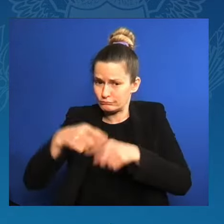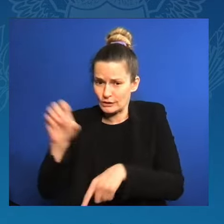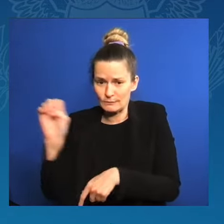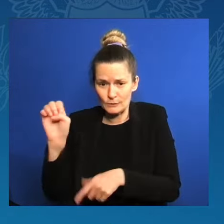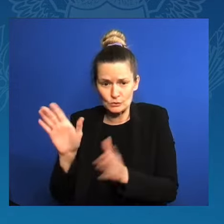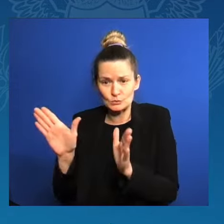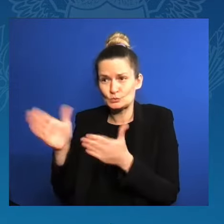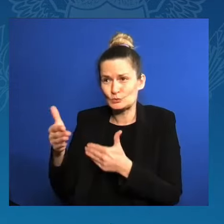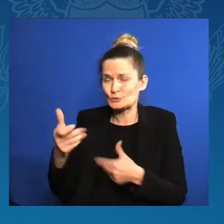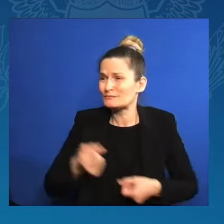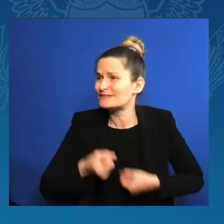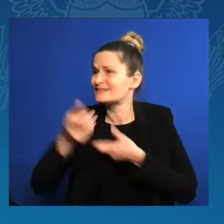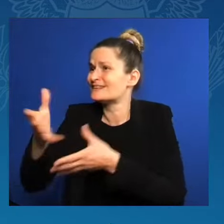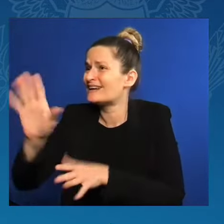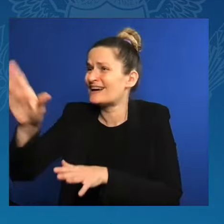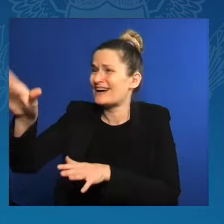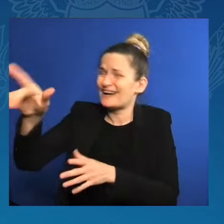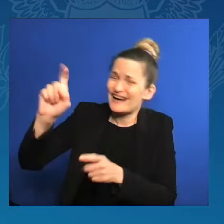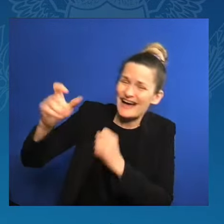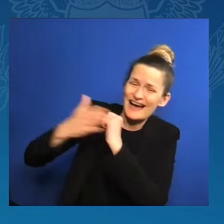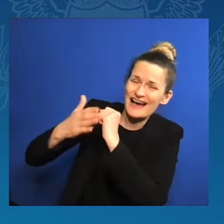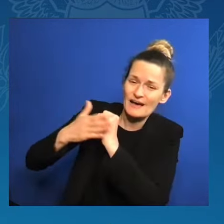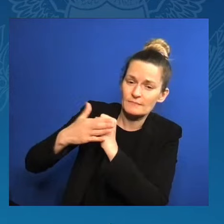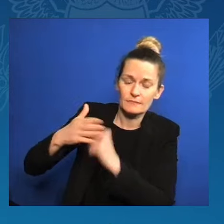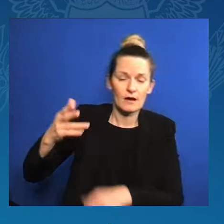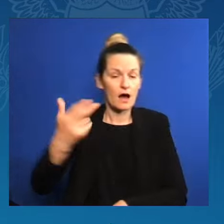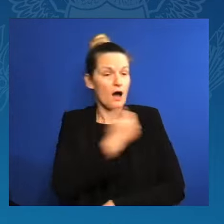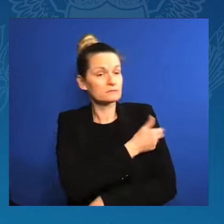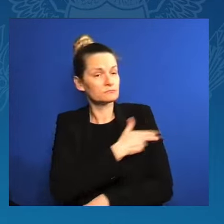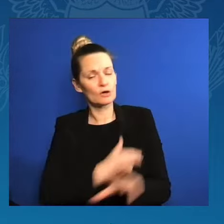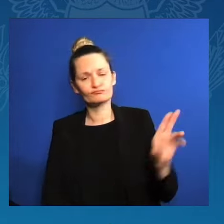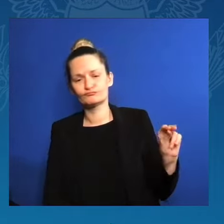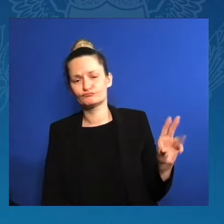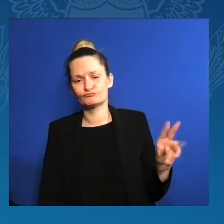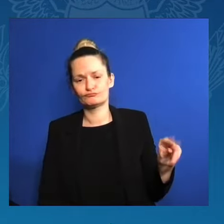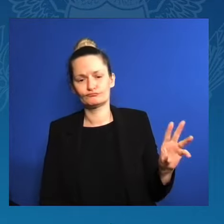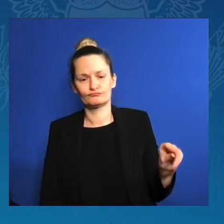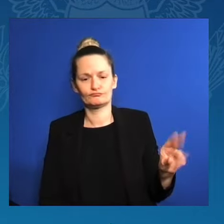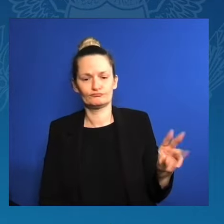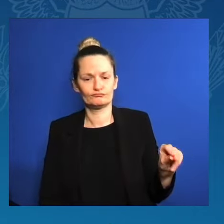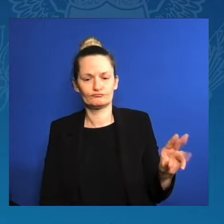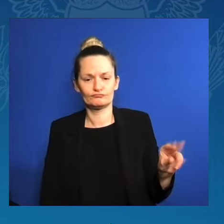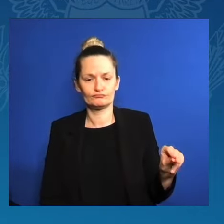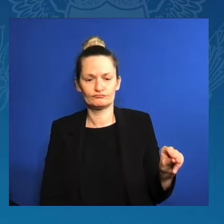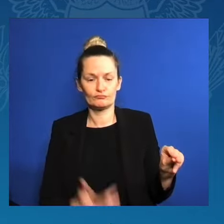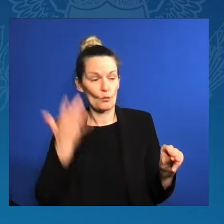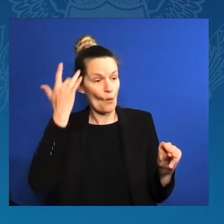consulted with their lawyers about criminal liability